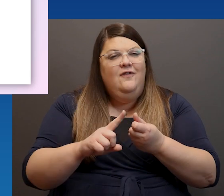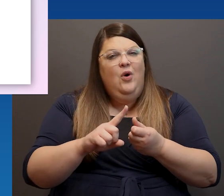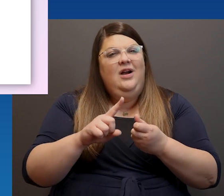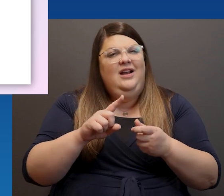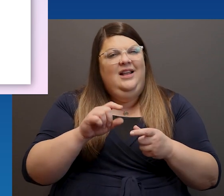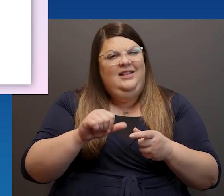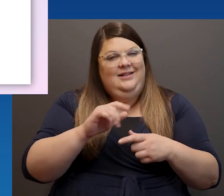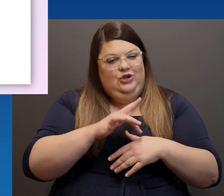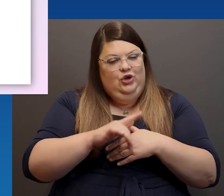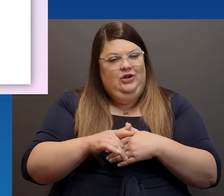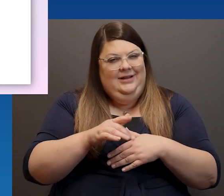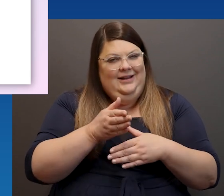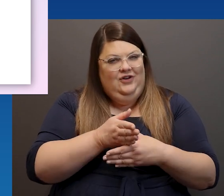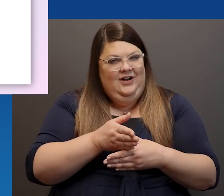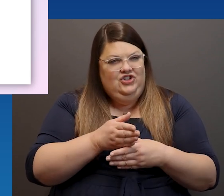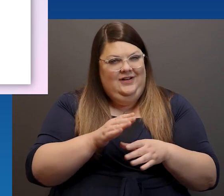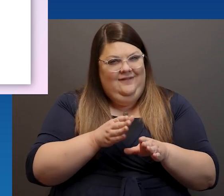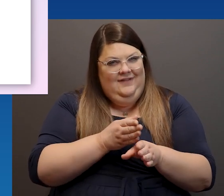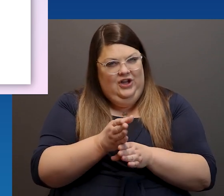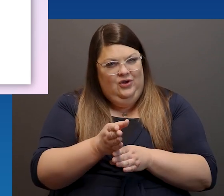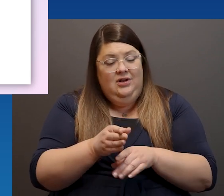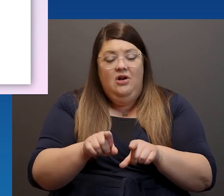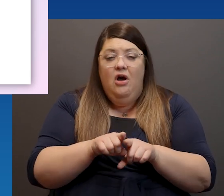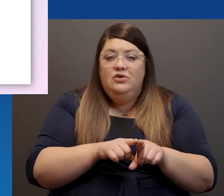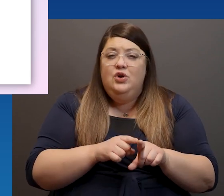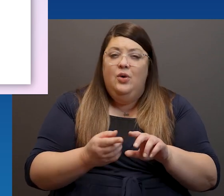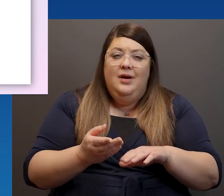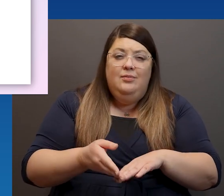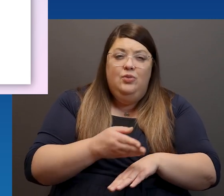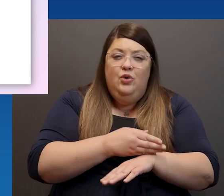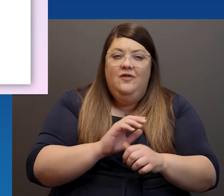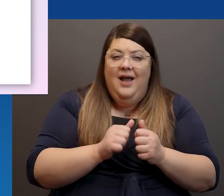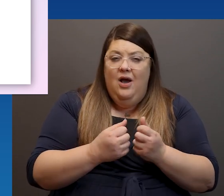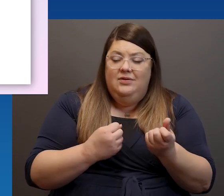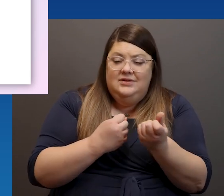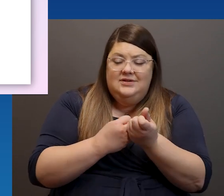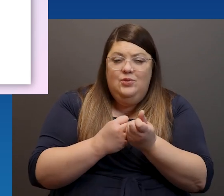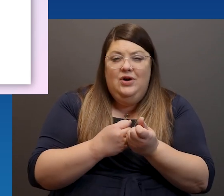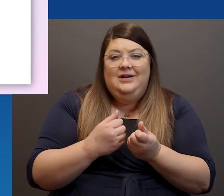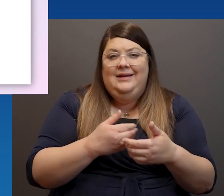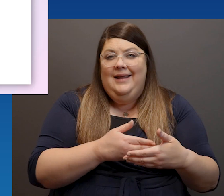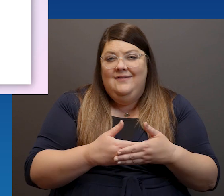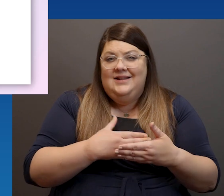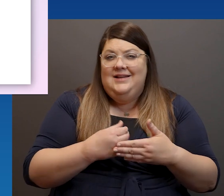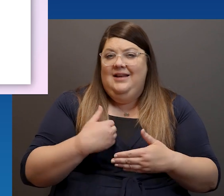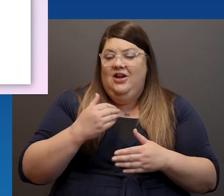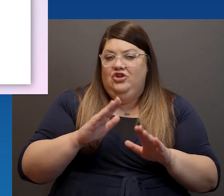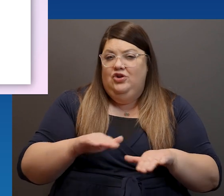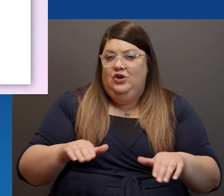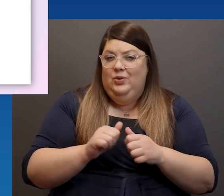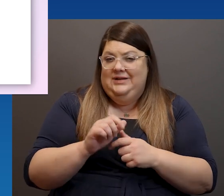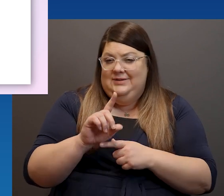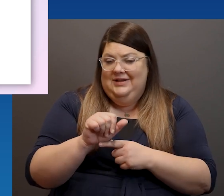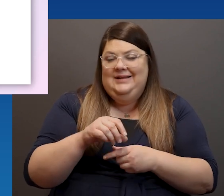as well as improve how they are able to support infants, and young children with disabilities, and their families.